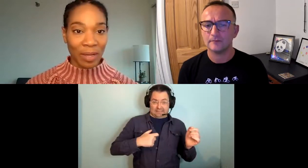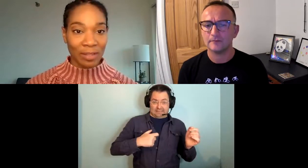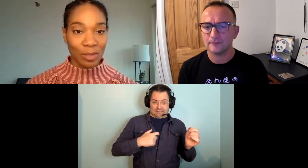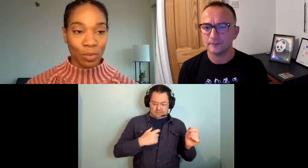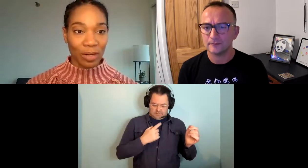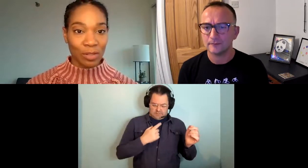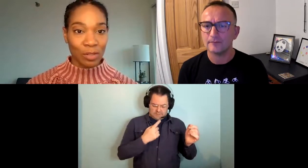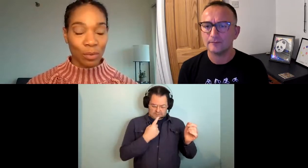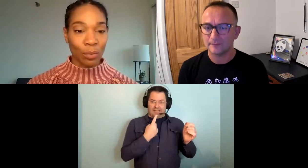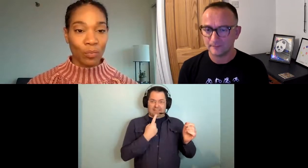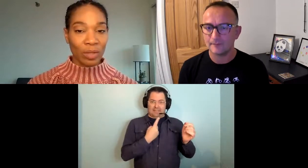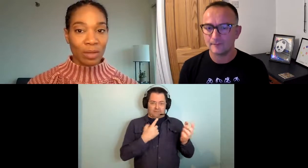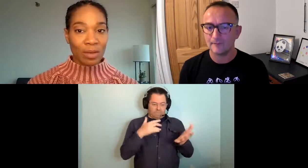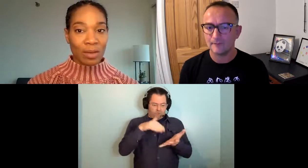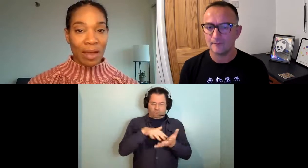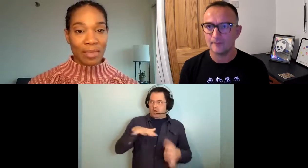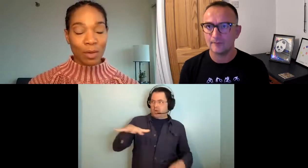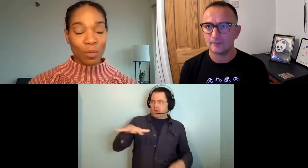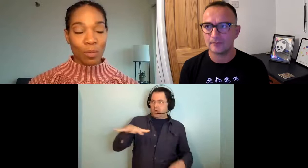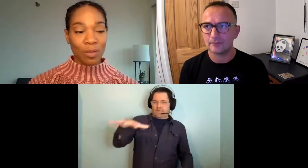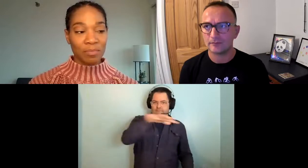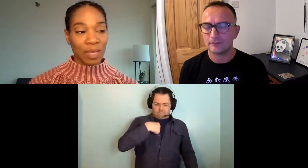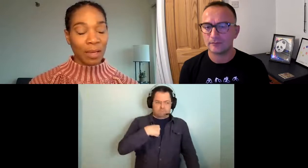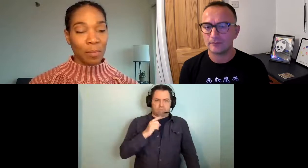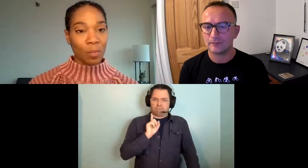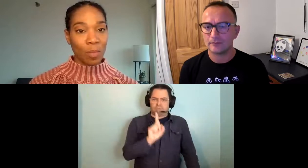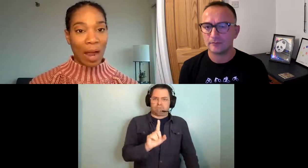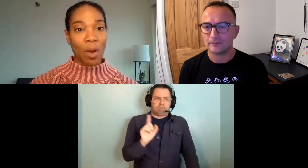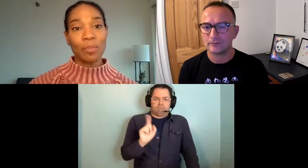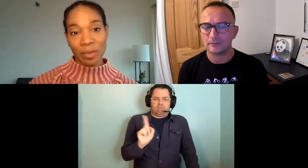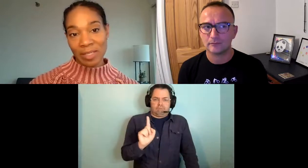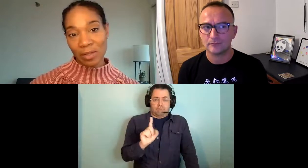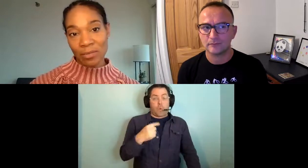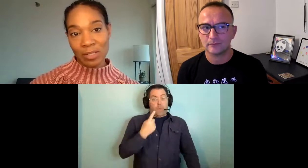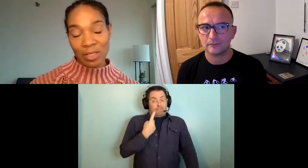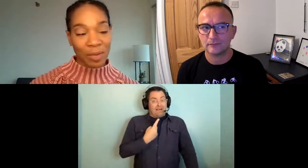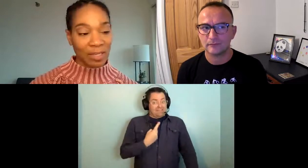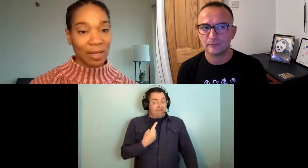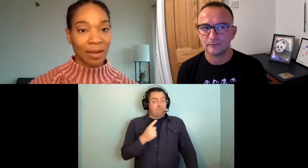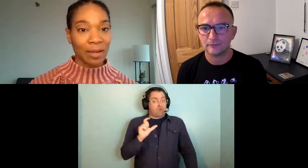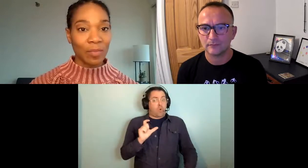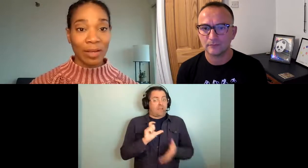on a talk like this I say my name Chloe but also bring